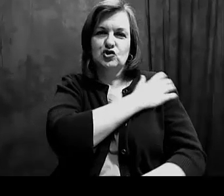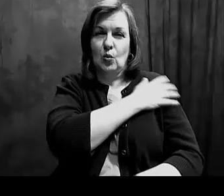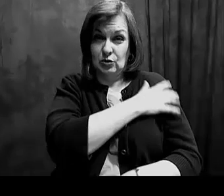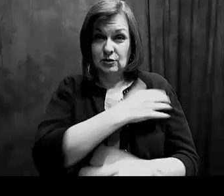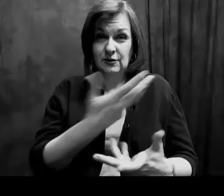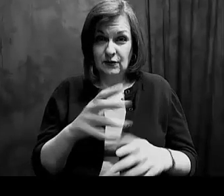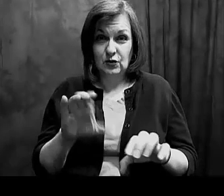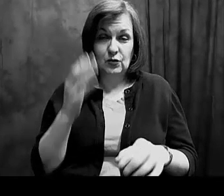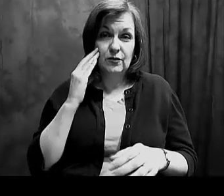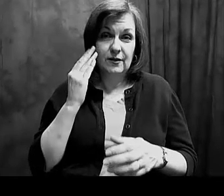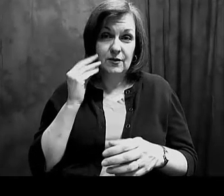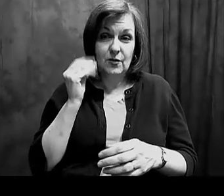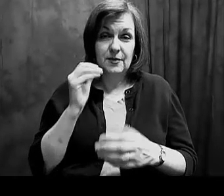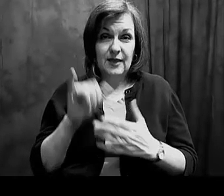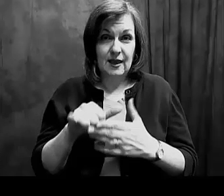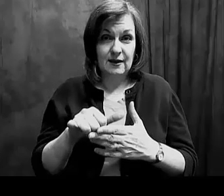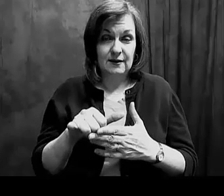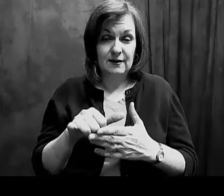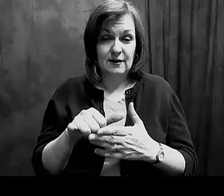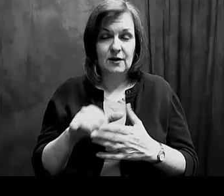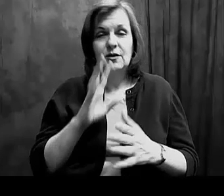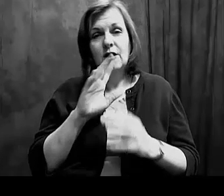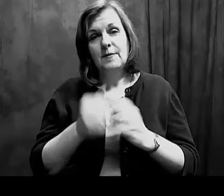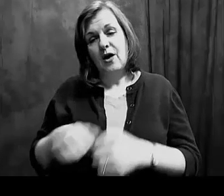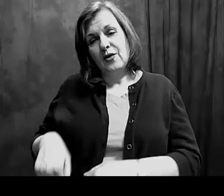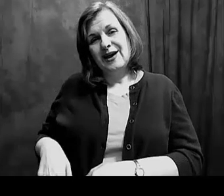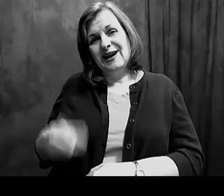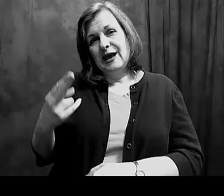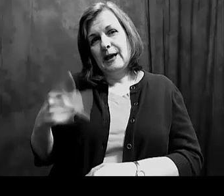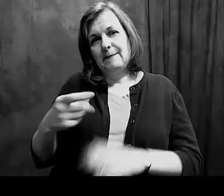we talk about your shoulder or your hip coming out of its socket